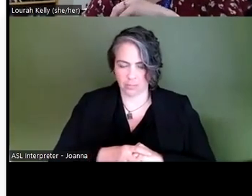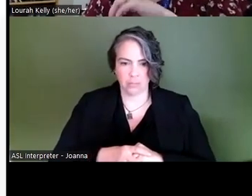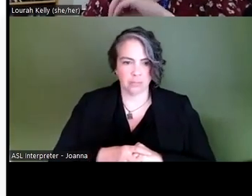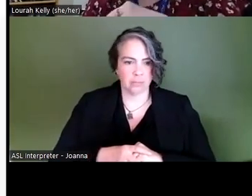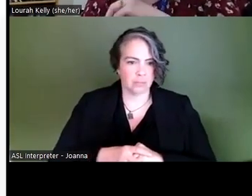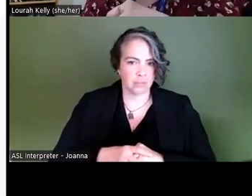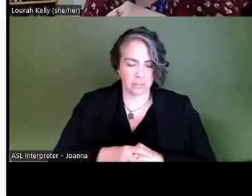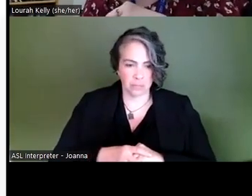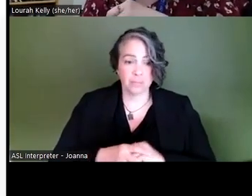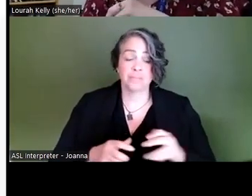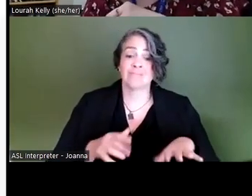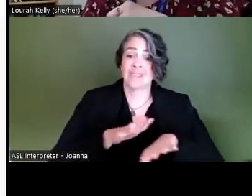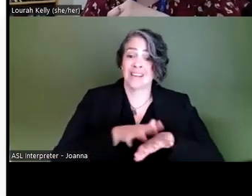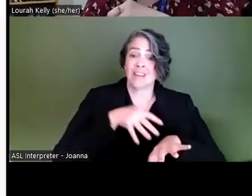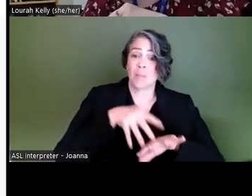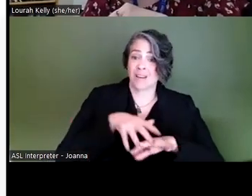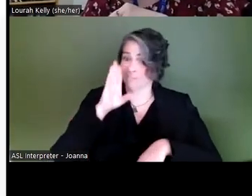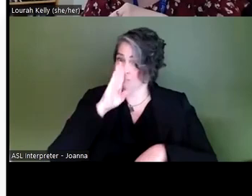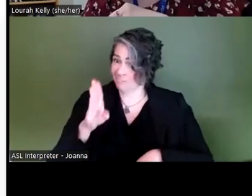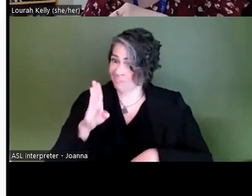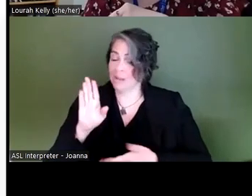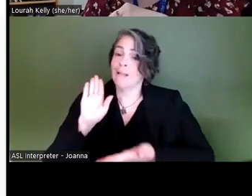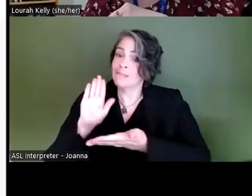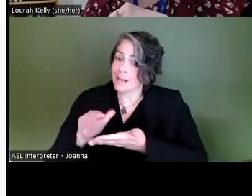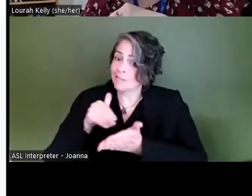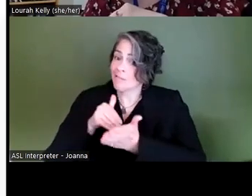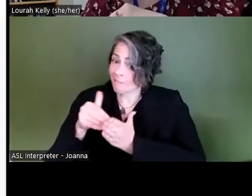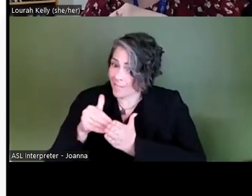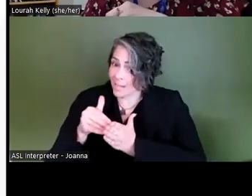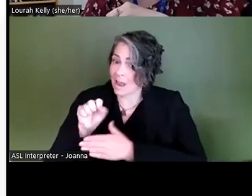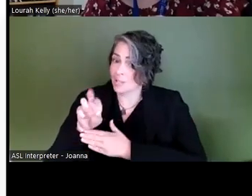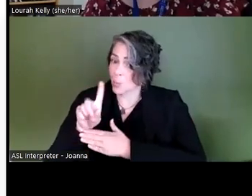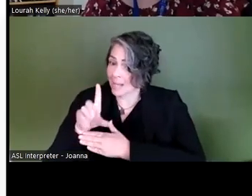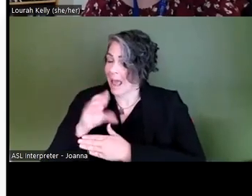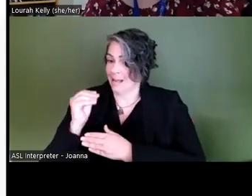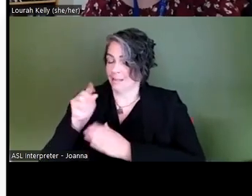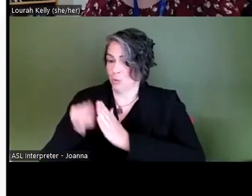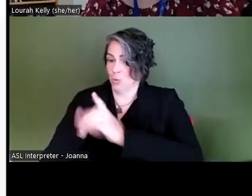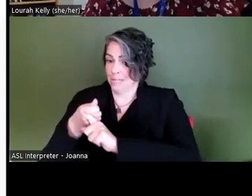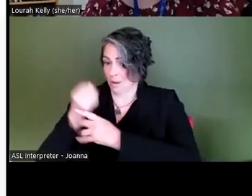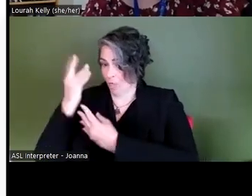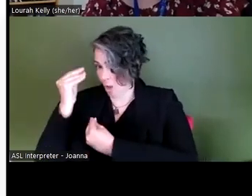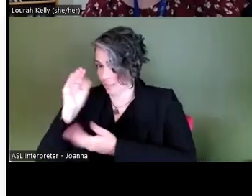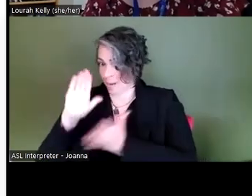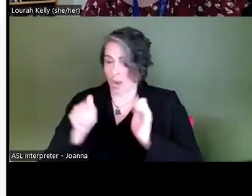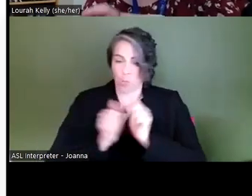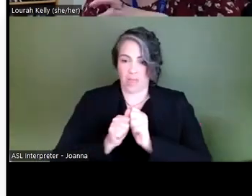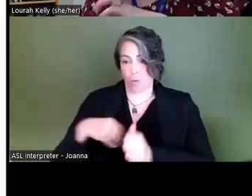have a lower odds of co-occurring alcohol use and suicidal acts than white heterosexual adults.